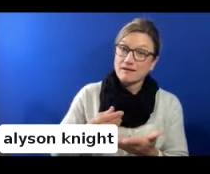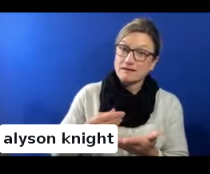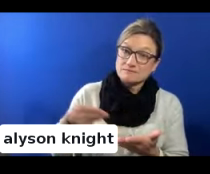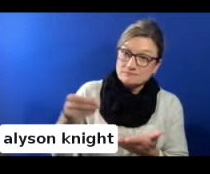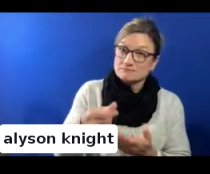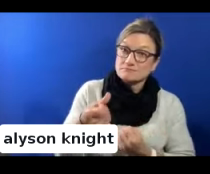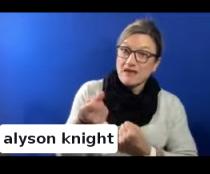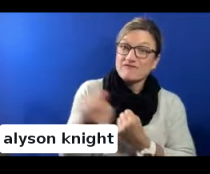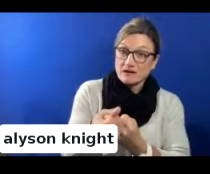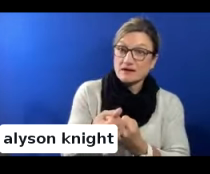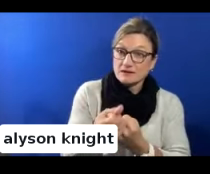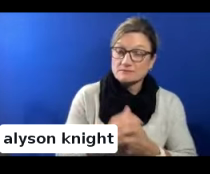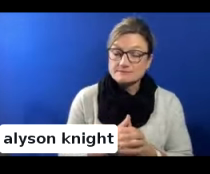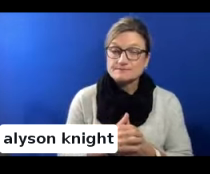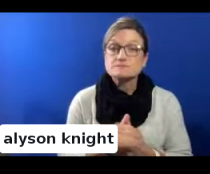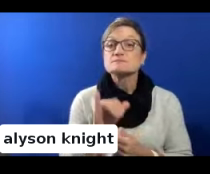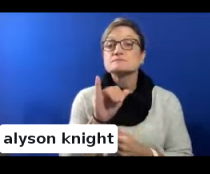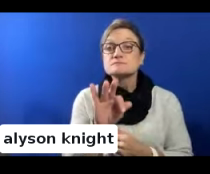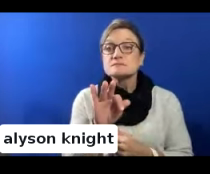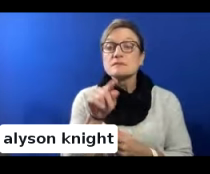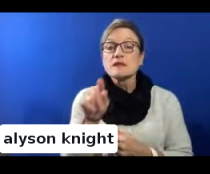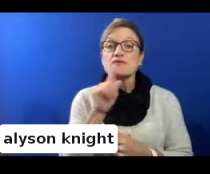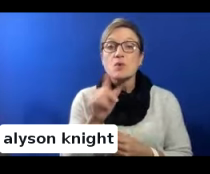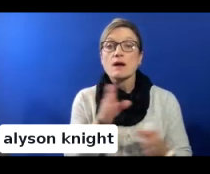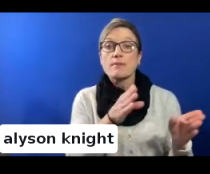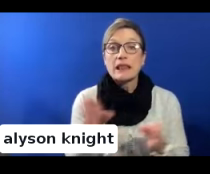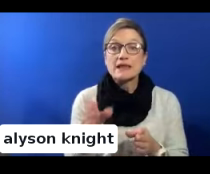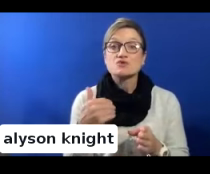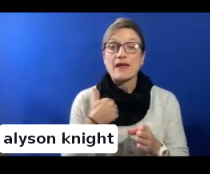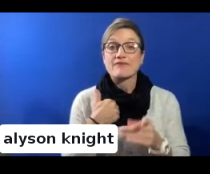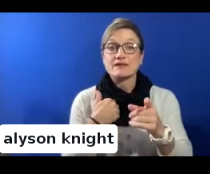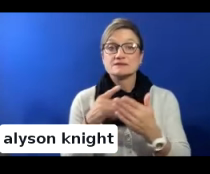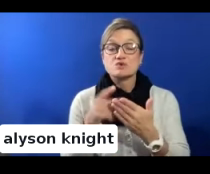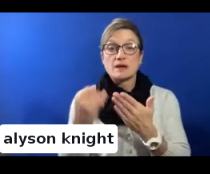However, if you are planning to have this project absorb the